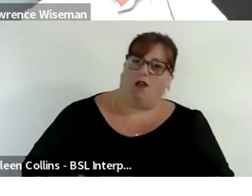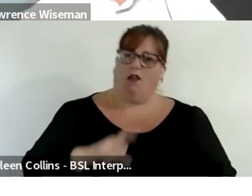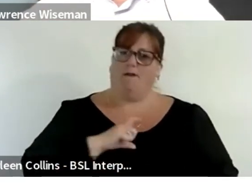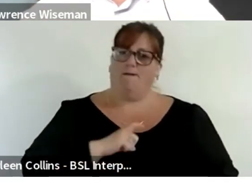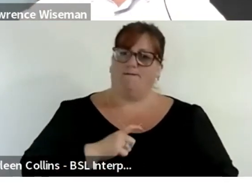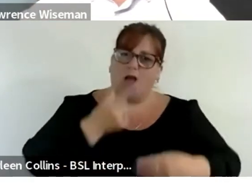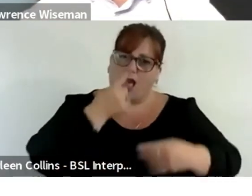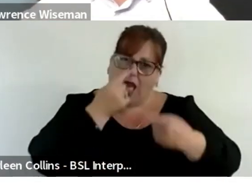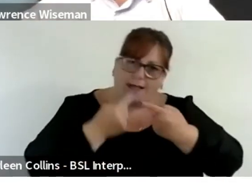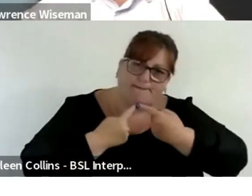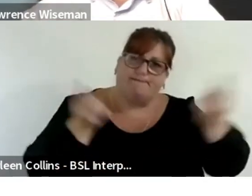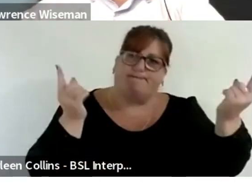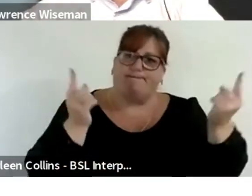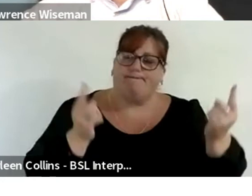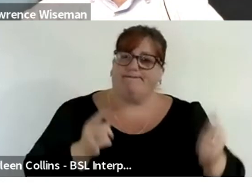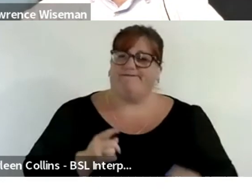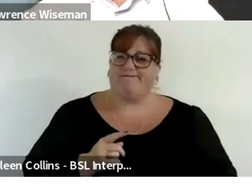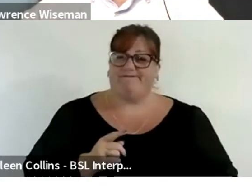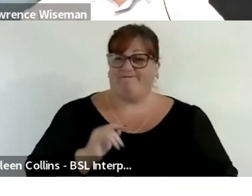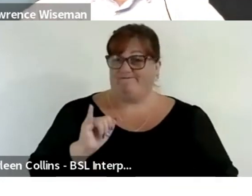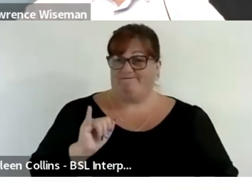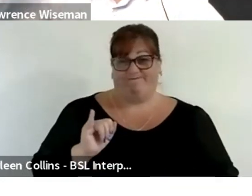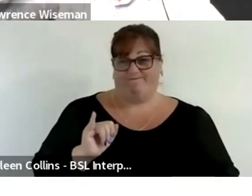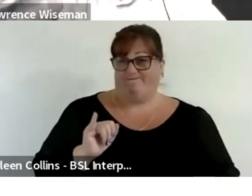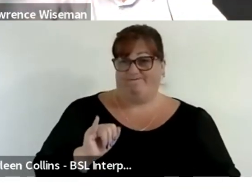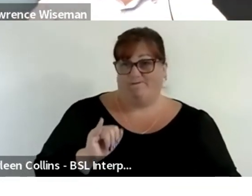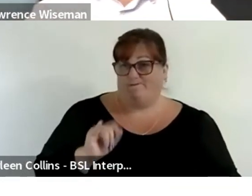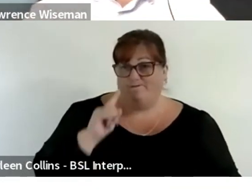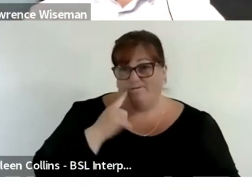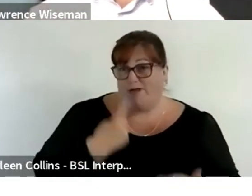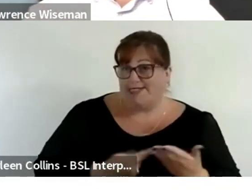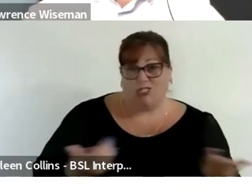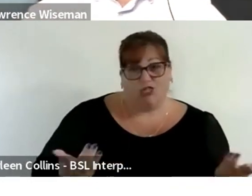I made a bad choice and put myself in a position that wasn't great.